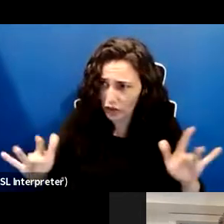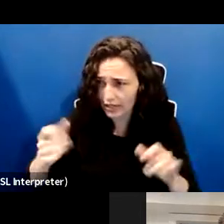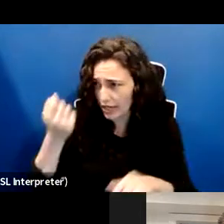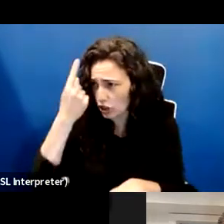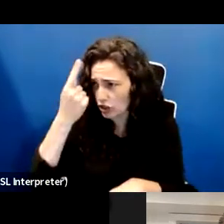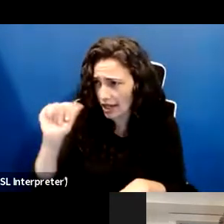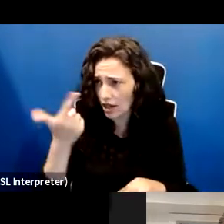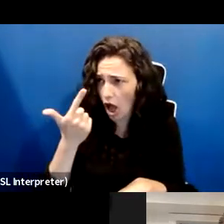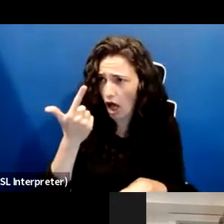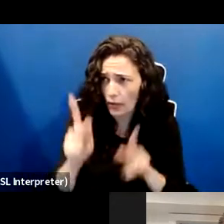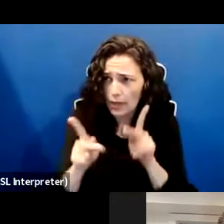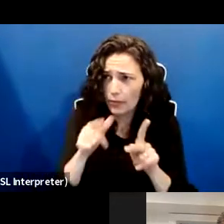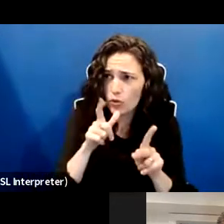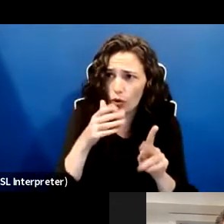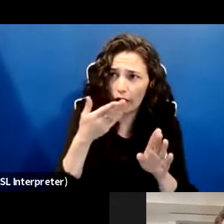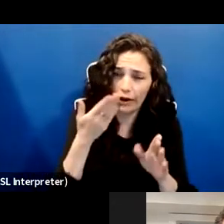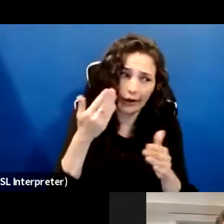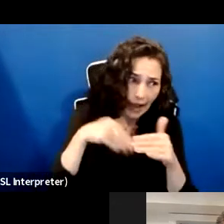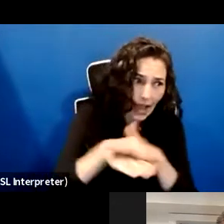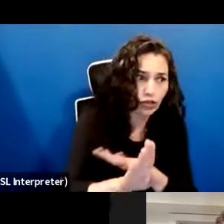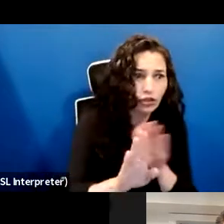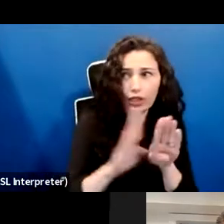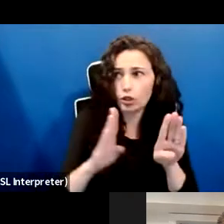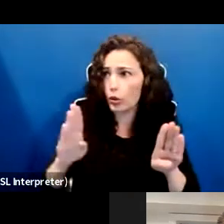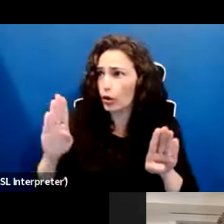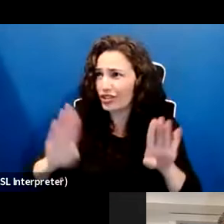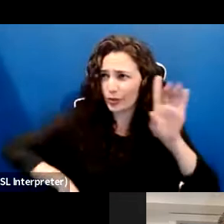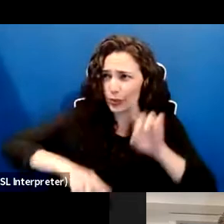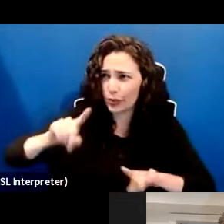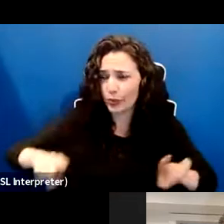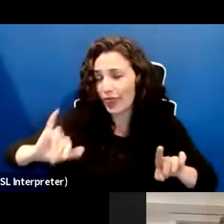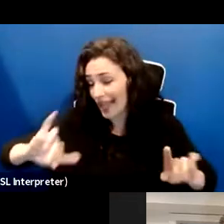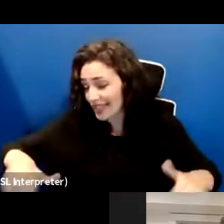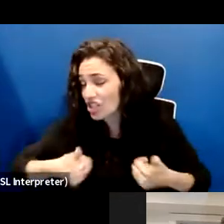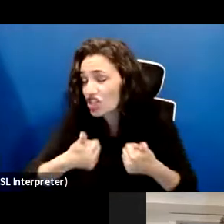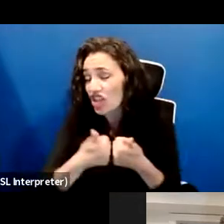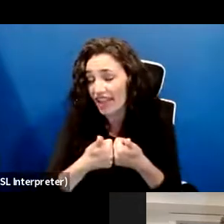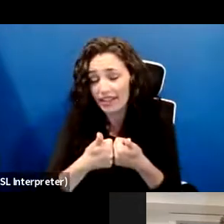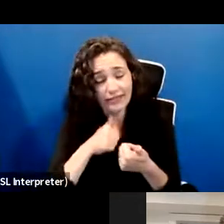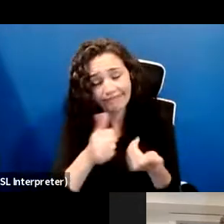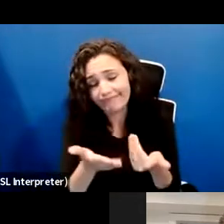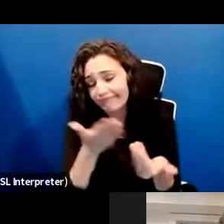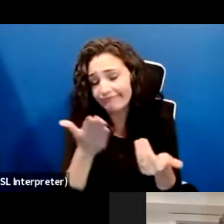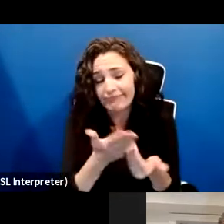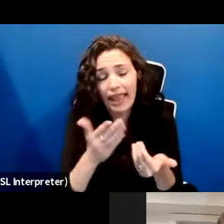that's, it's a challenge. And sometimes it's not easy. And I think the series really portrayed that very well,